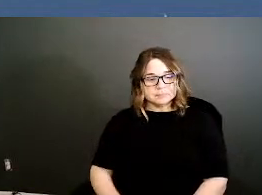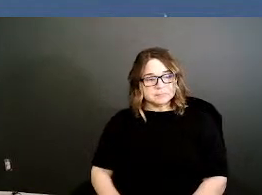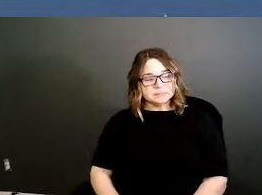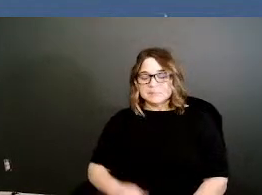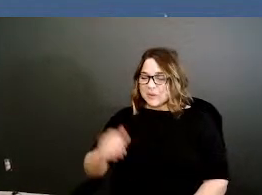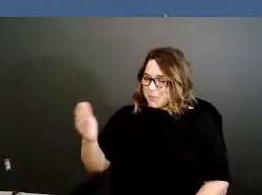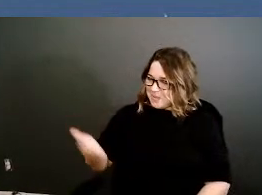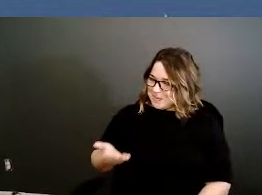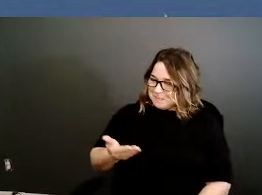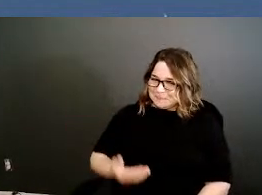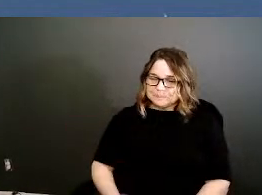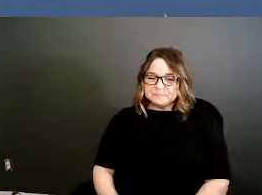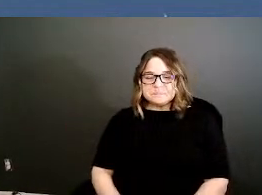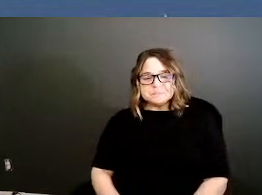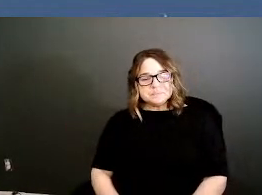I'M A WARD 9 RESIDENT.